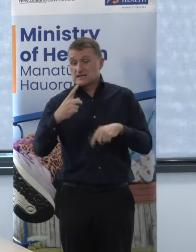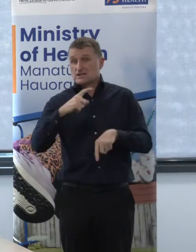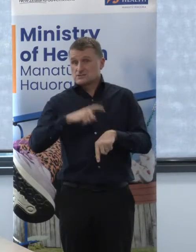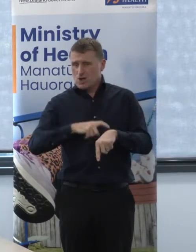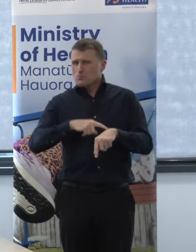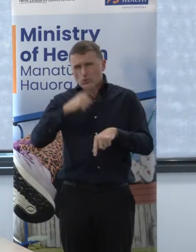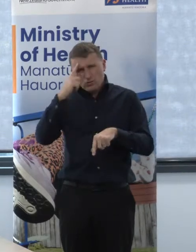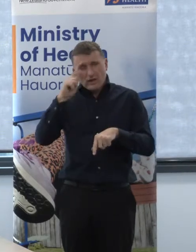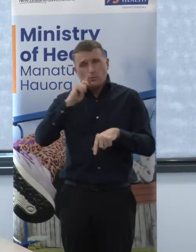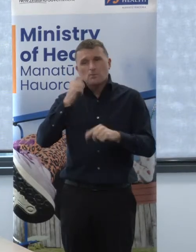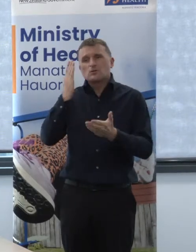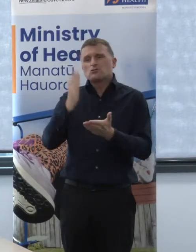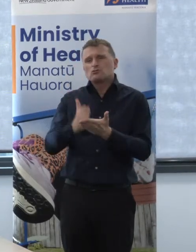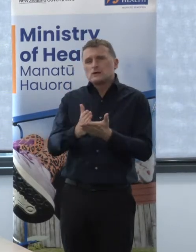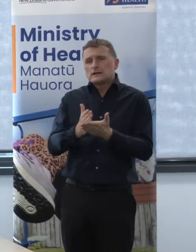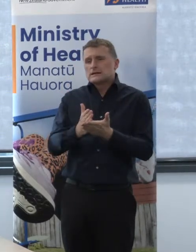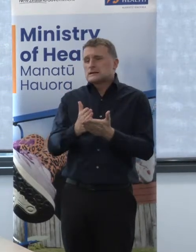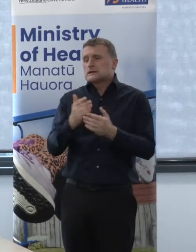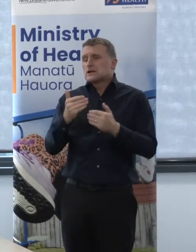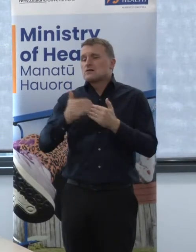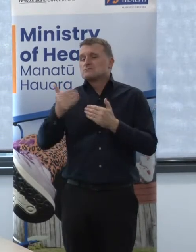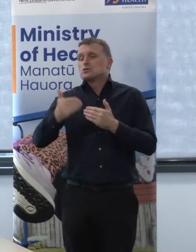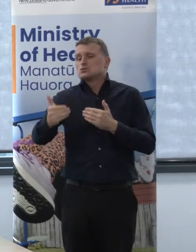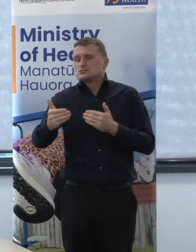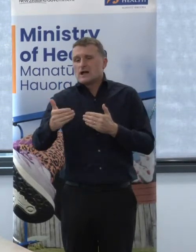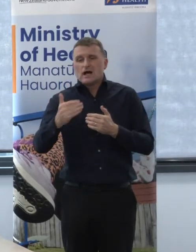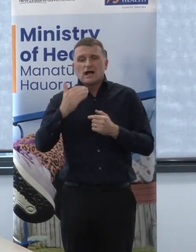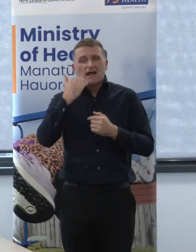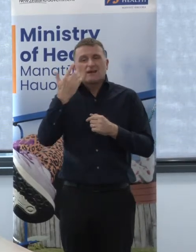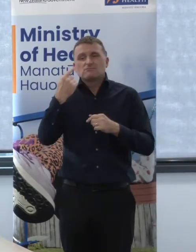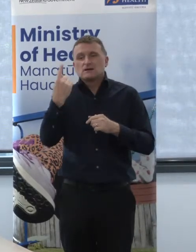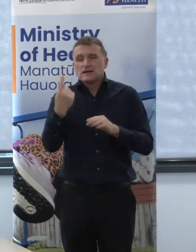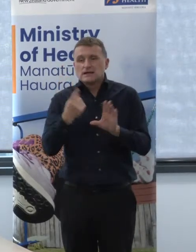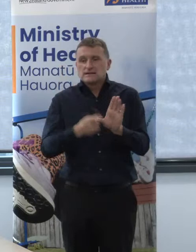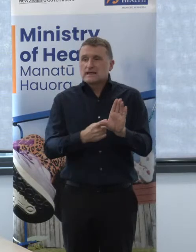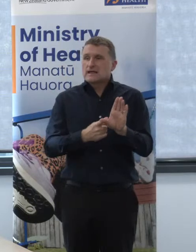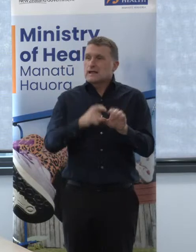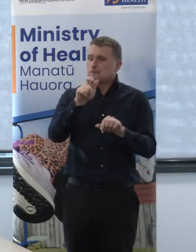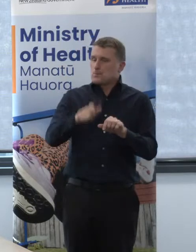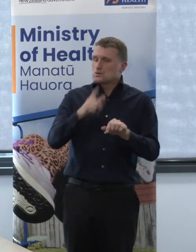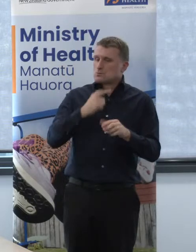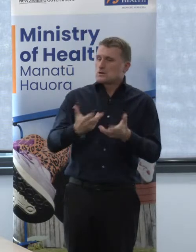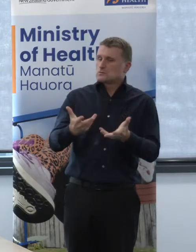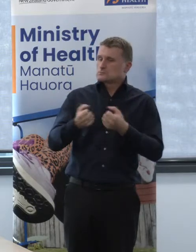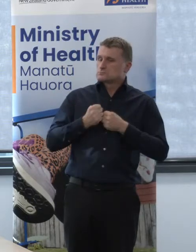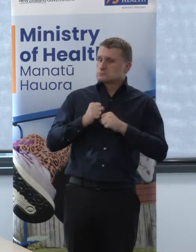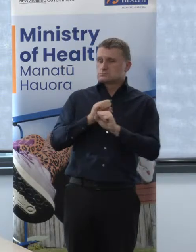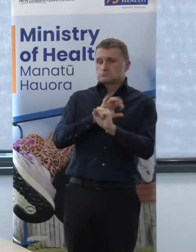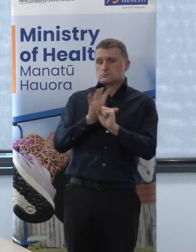that you can get COVID one twice?